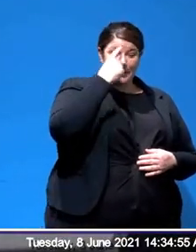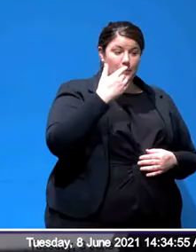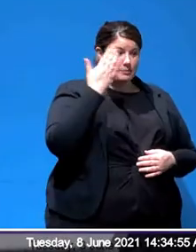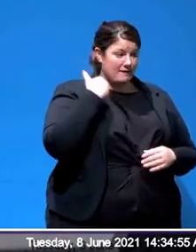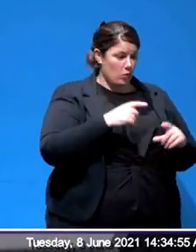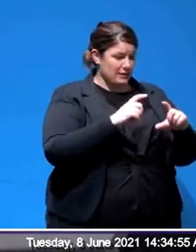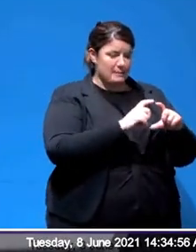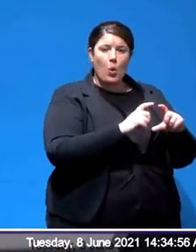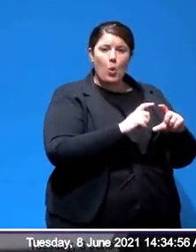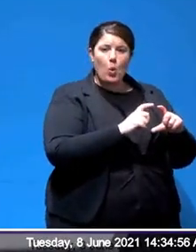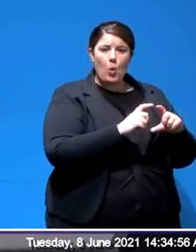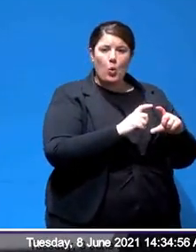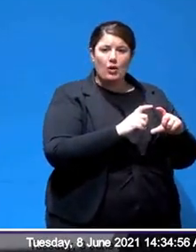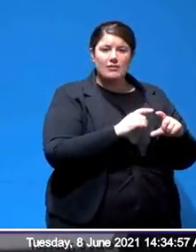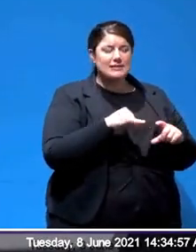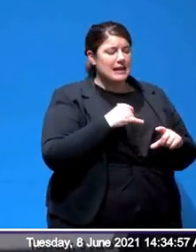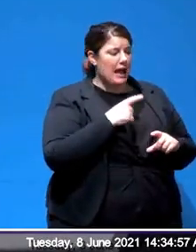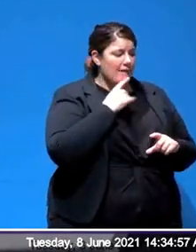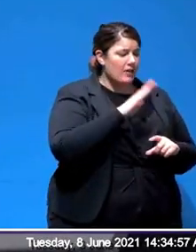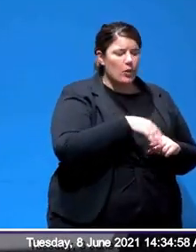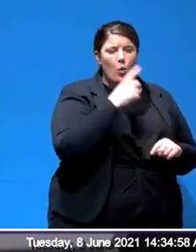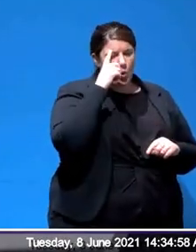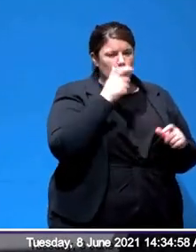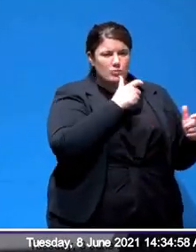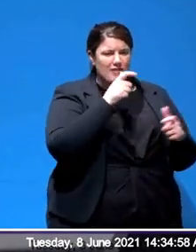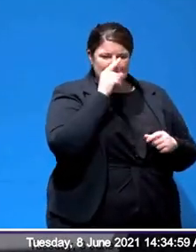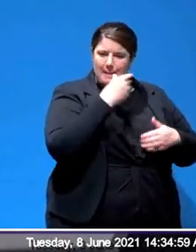just --- the staff just treated it locally with the supervisor involved.